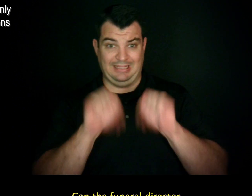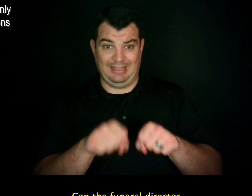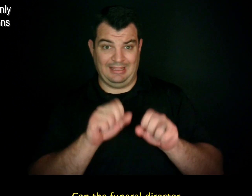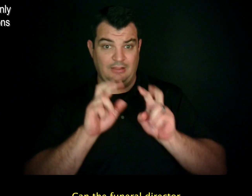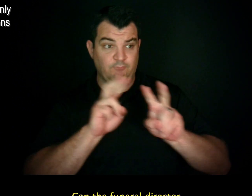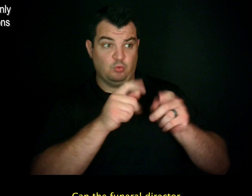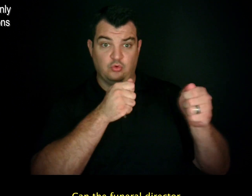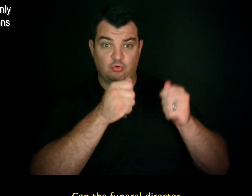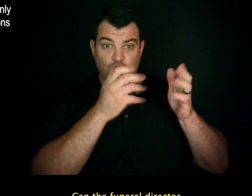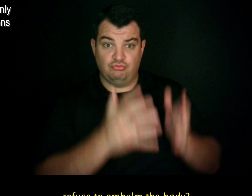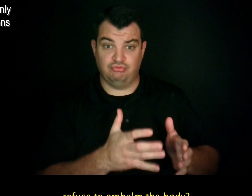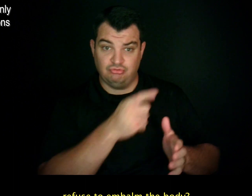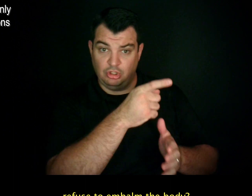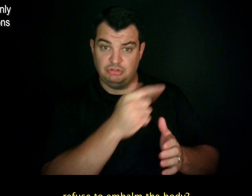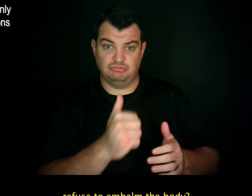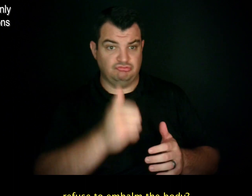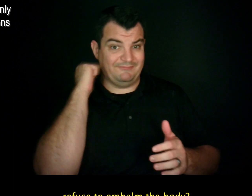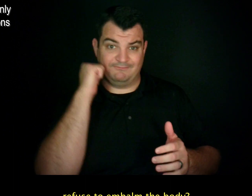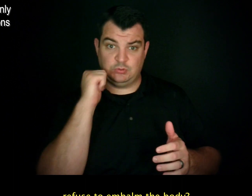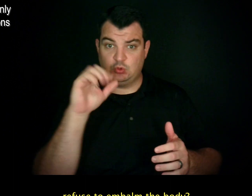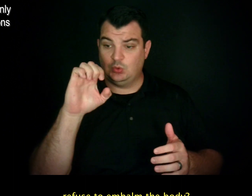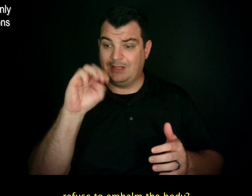Can the funeral director refuse to embalm the body?